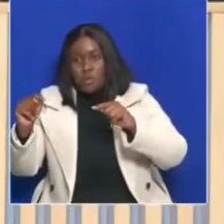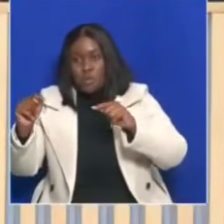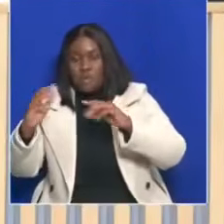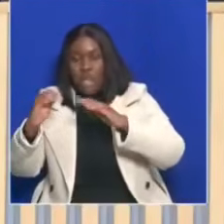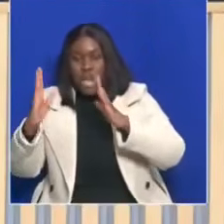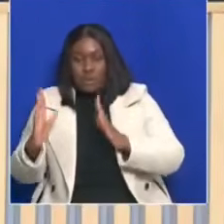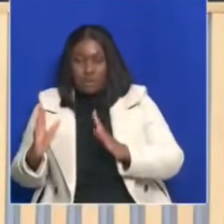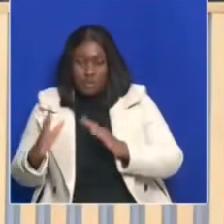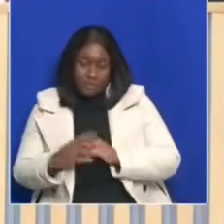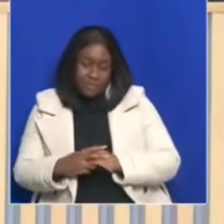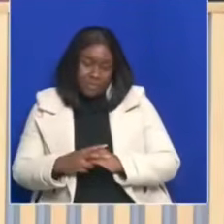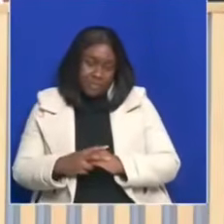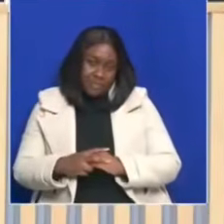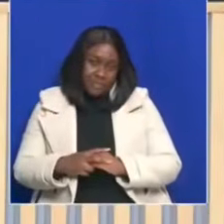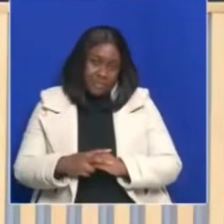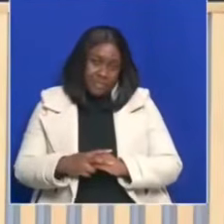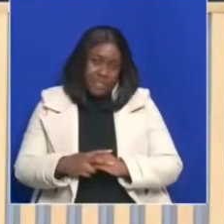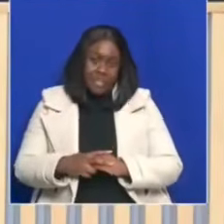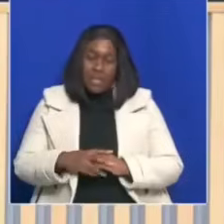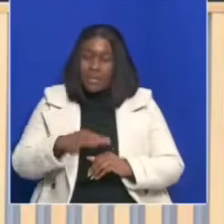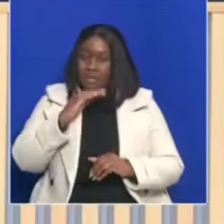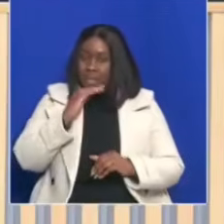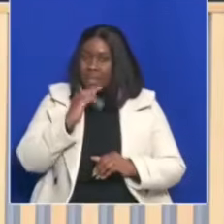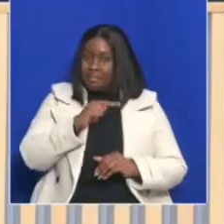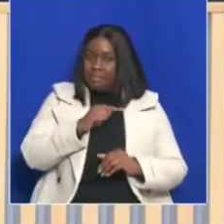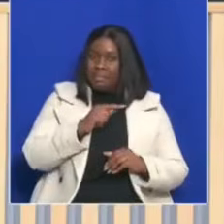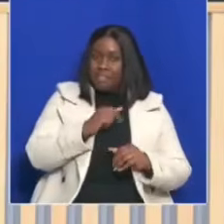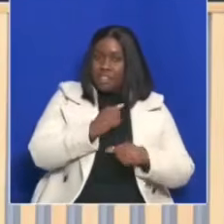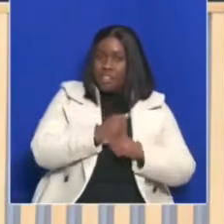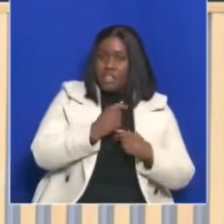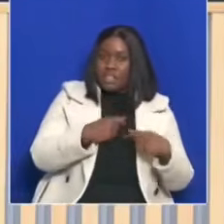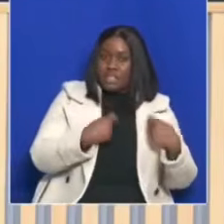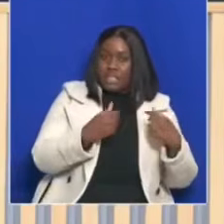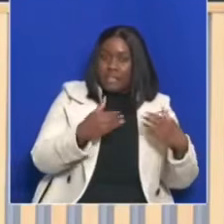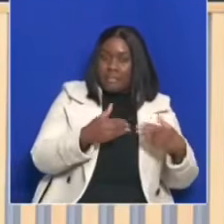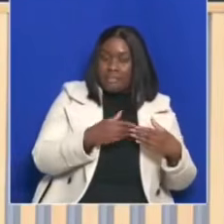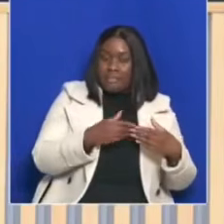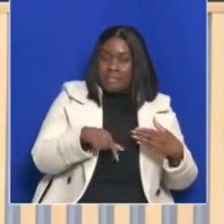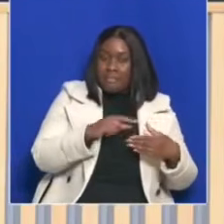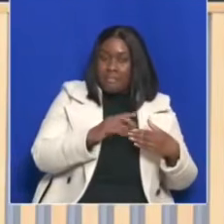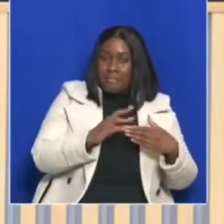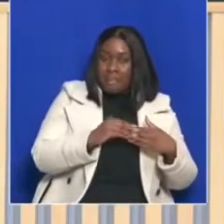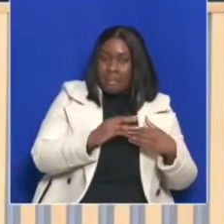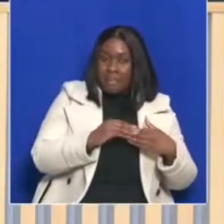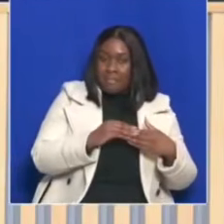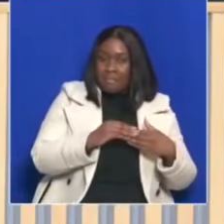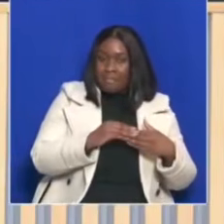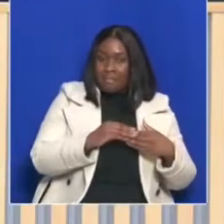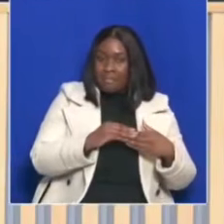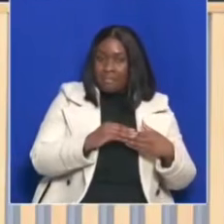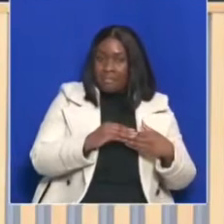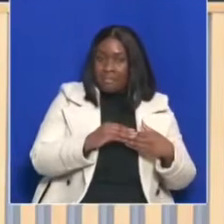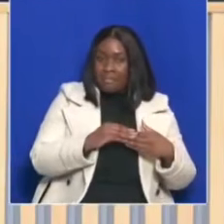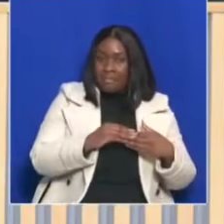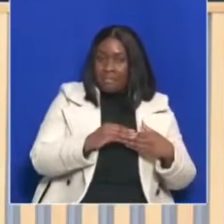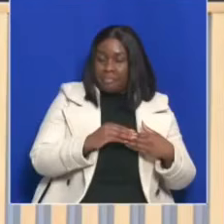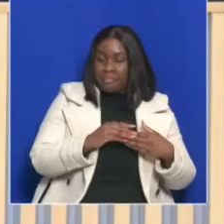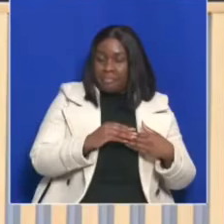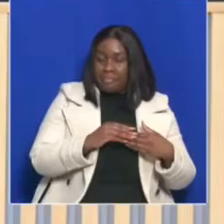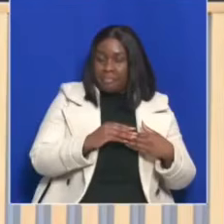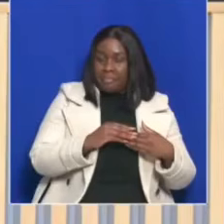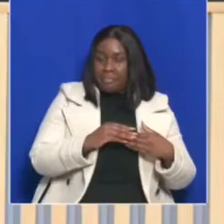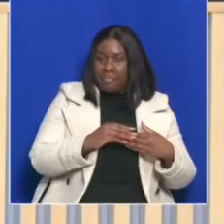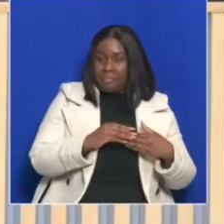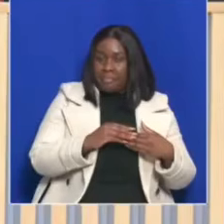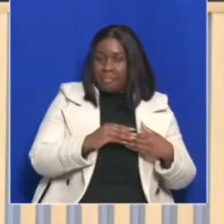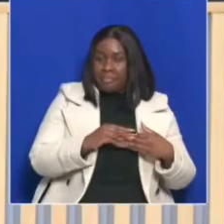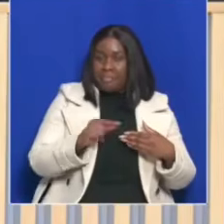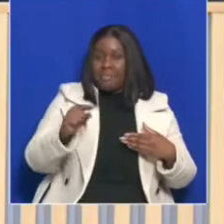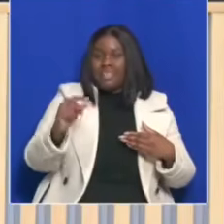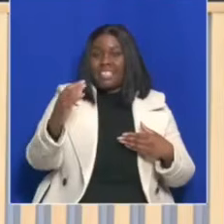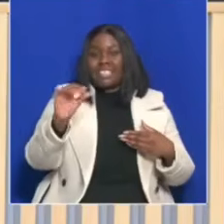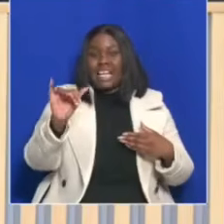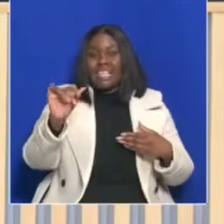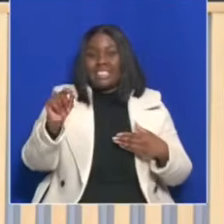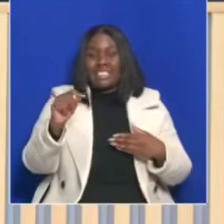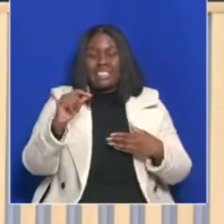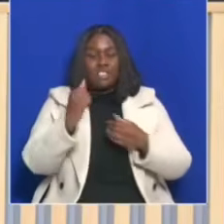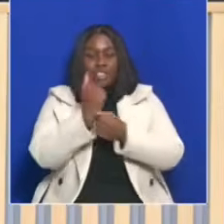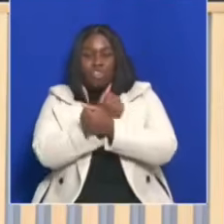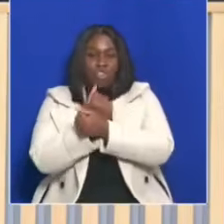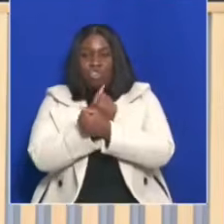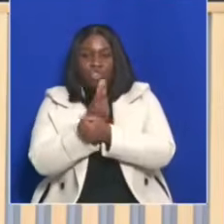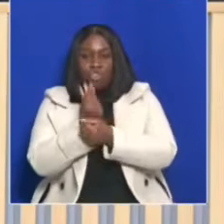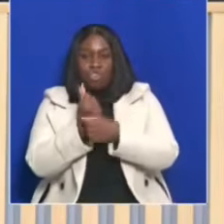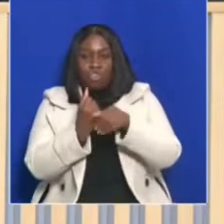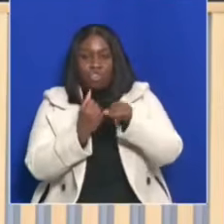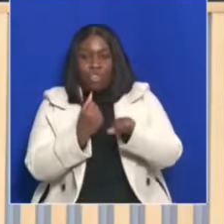the task team members uh uh identify a particular uh Kian transit uh heist randomly. If they happen